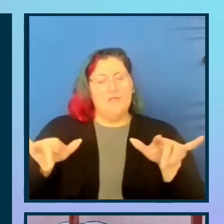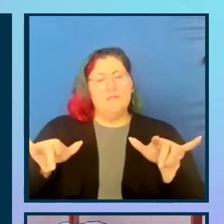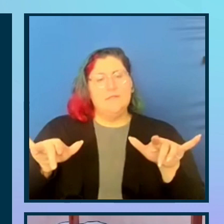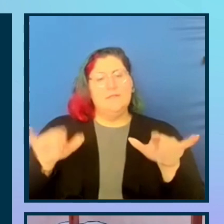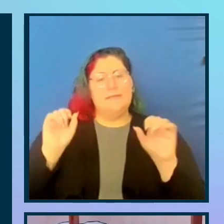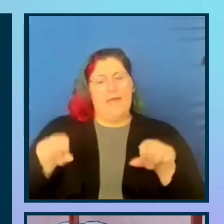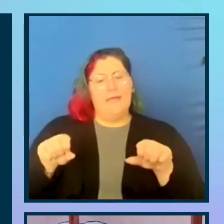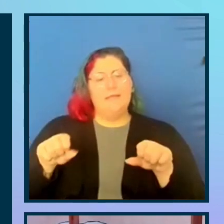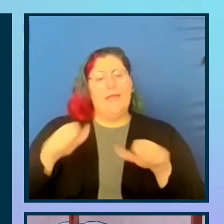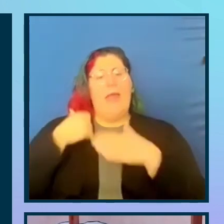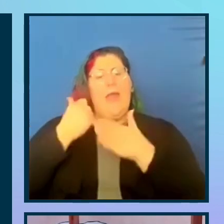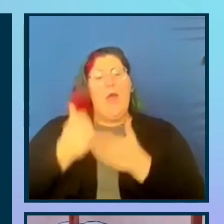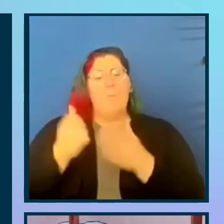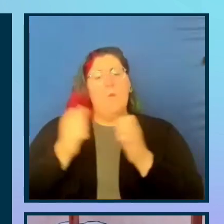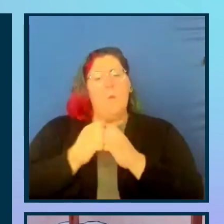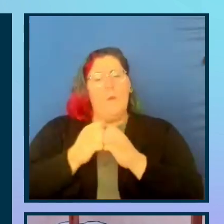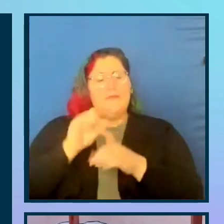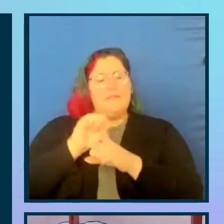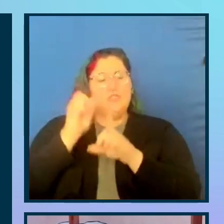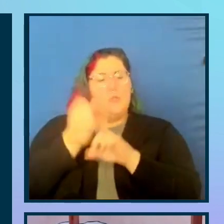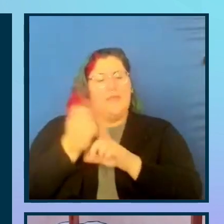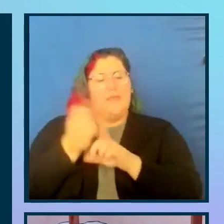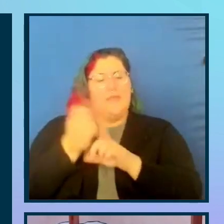in a given design or page, right?